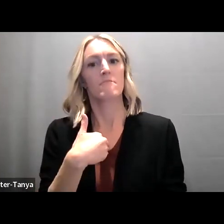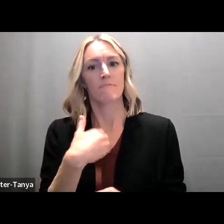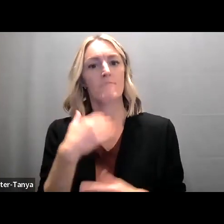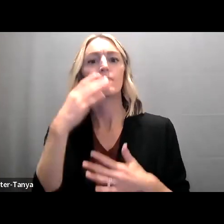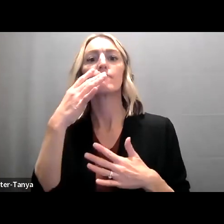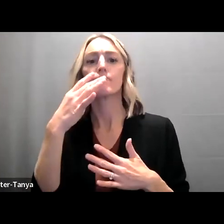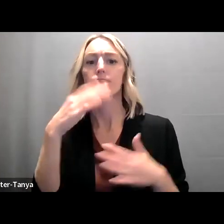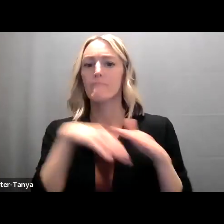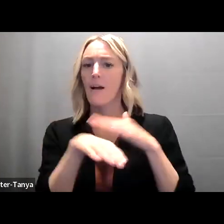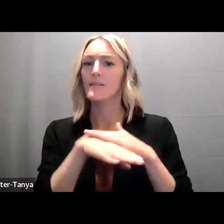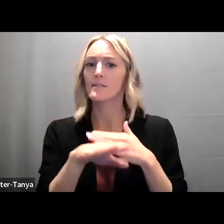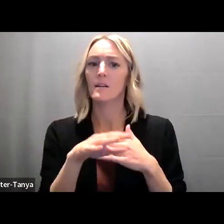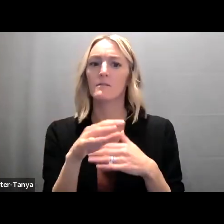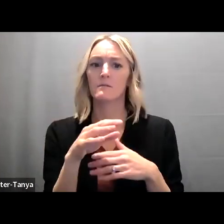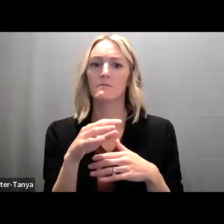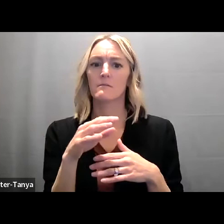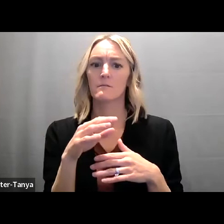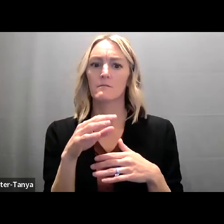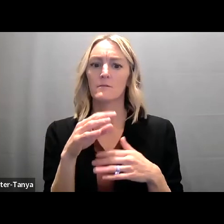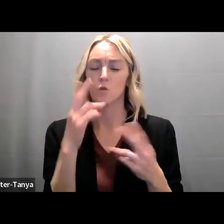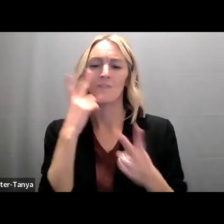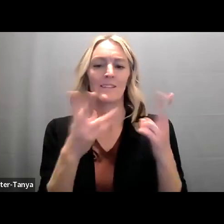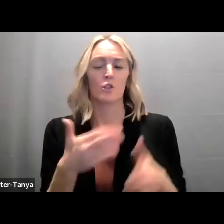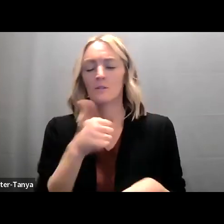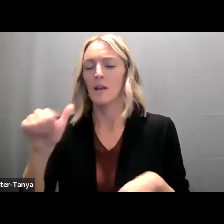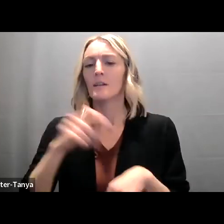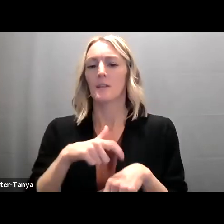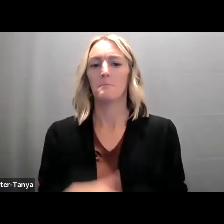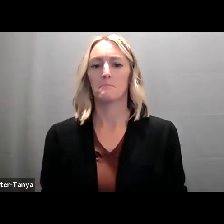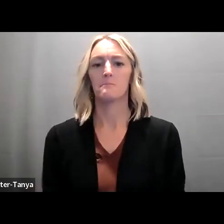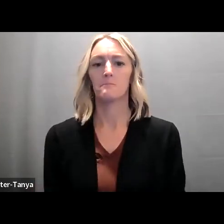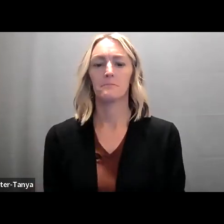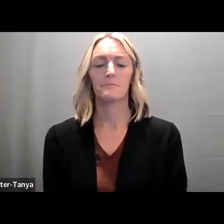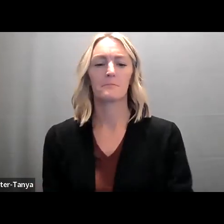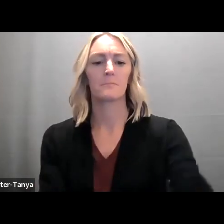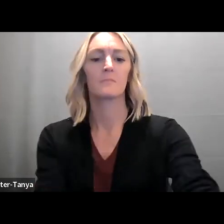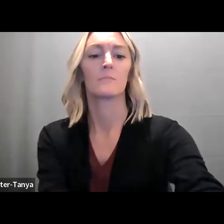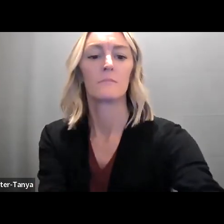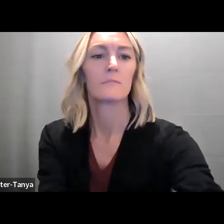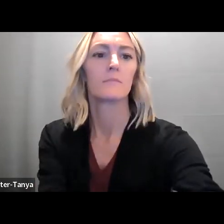should have access to visitors at any time. Next slide, please. All right.